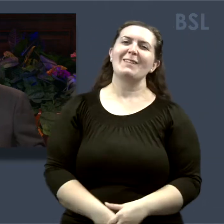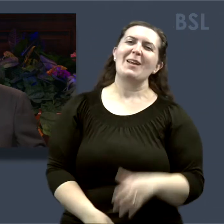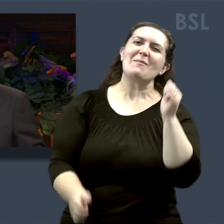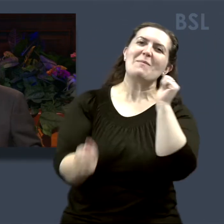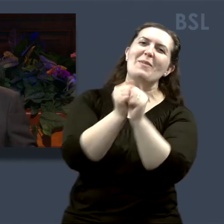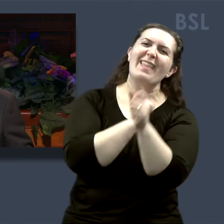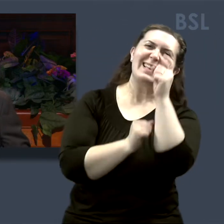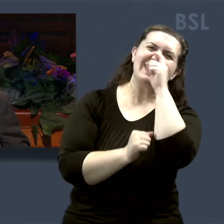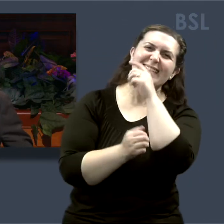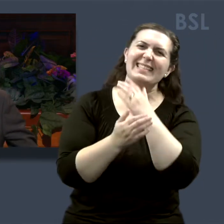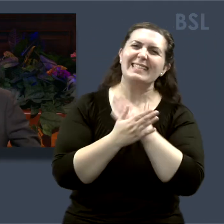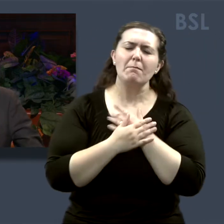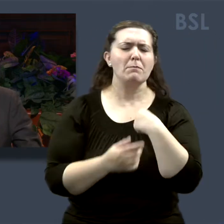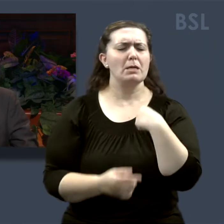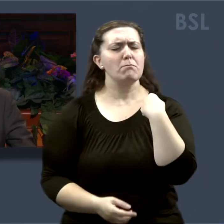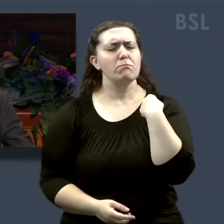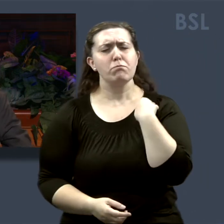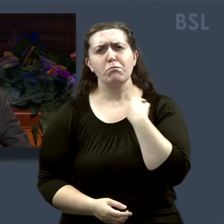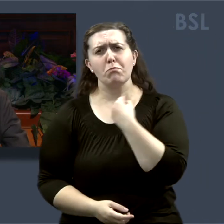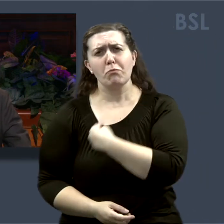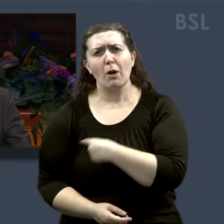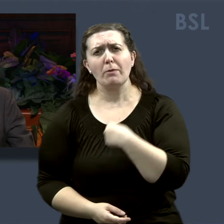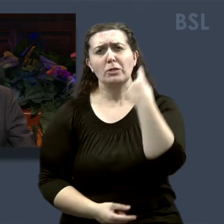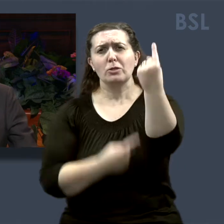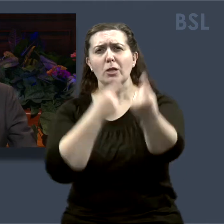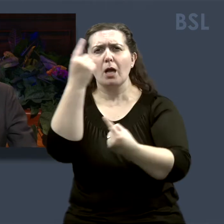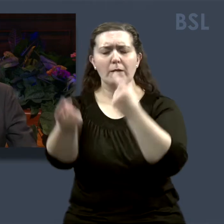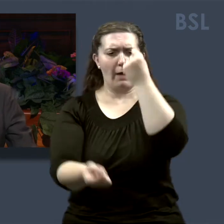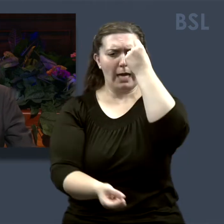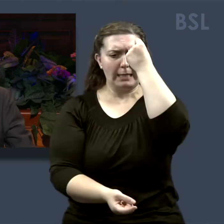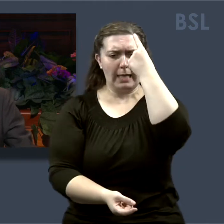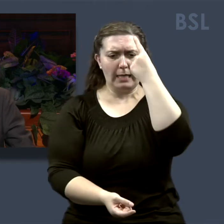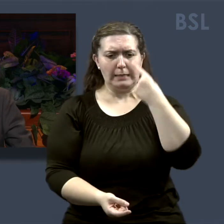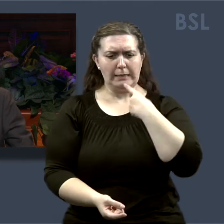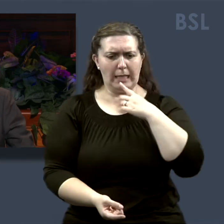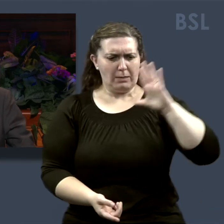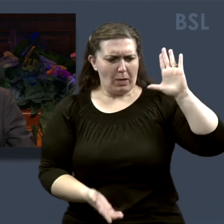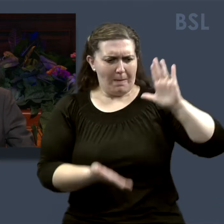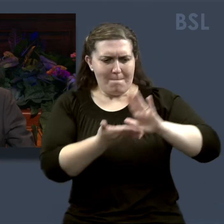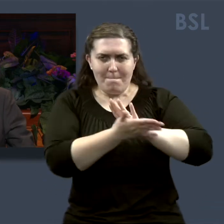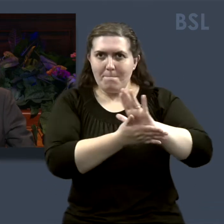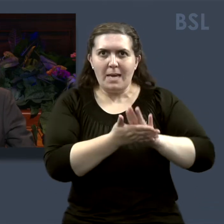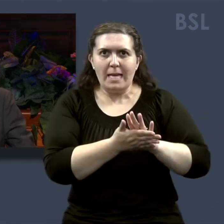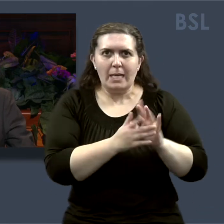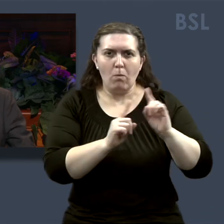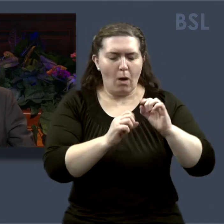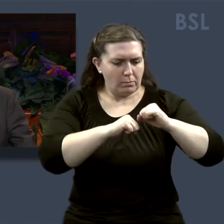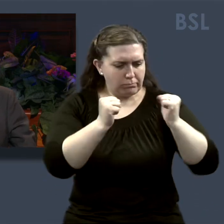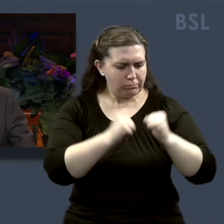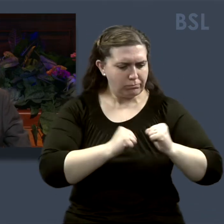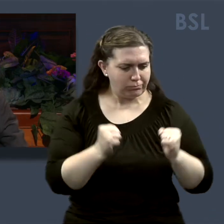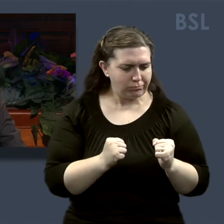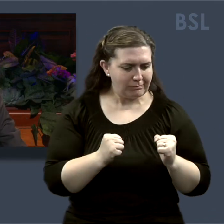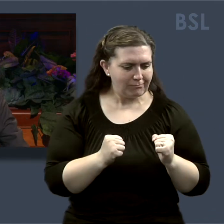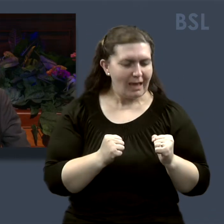My beloved brothers and sisters, I promise that as you more fully understand what a testimony is, and as you share it,